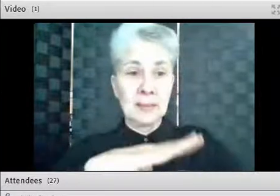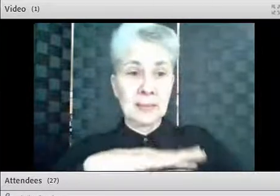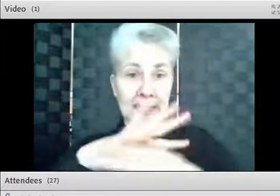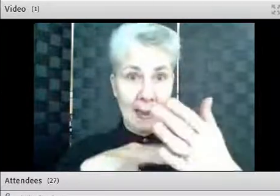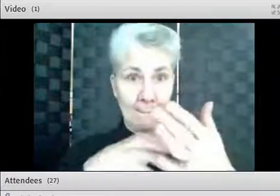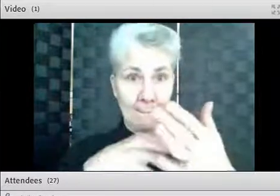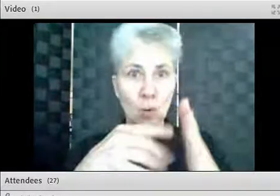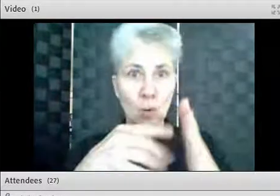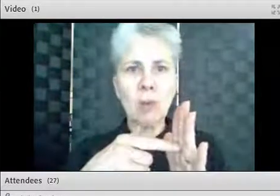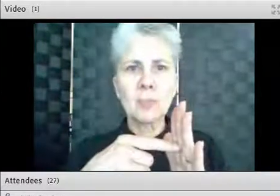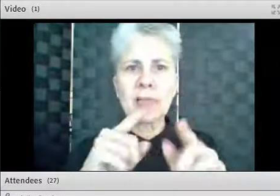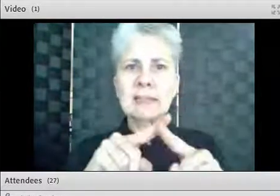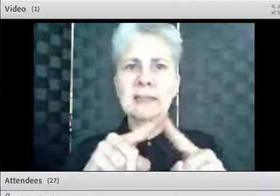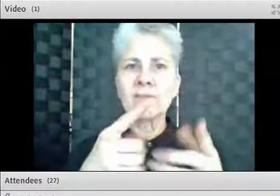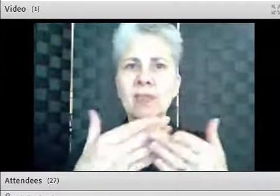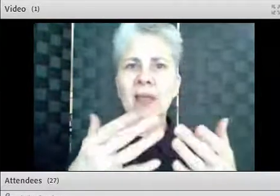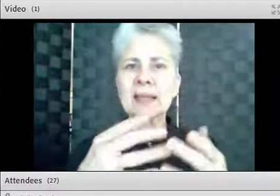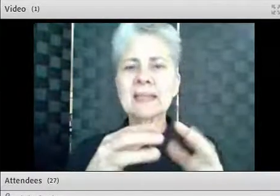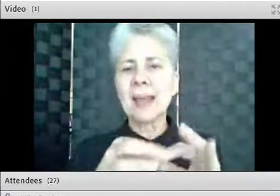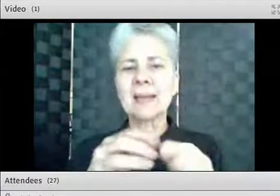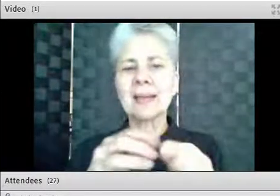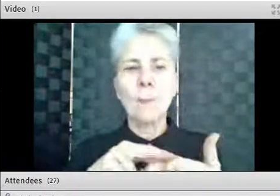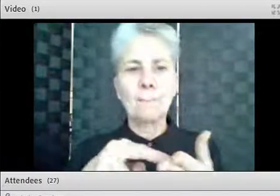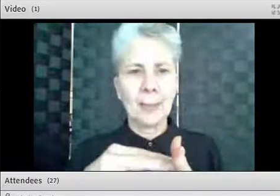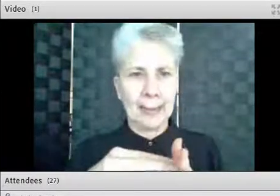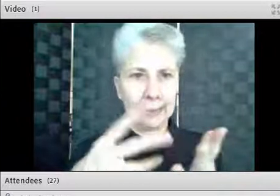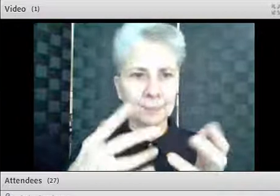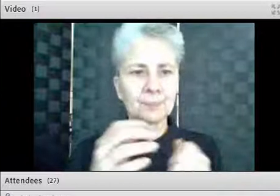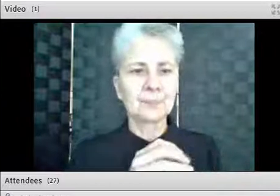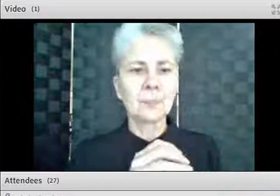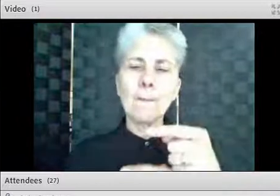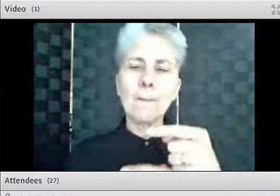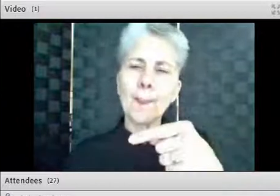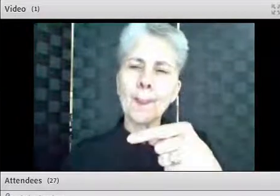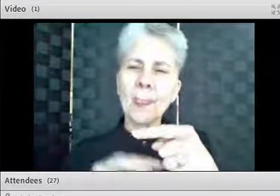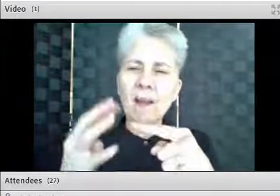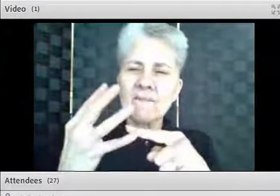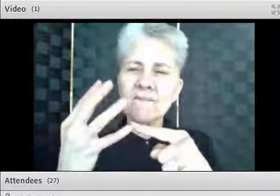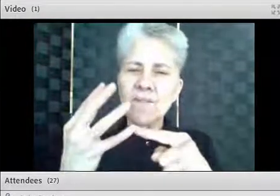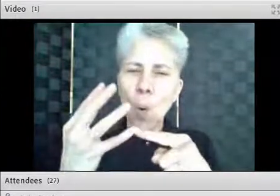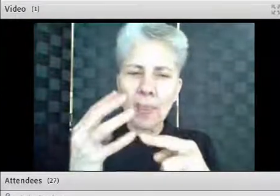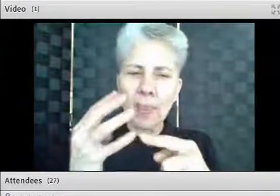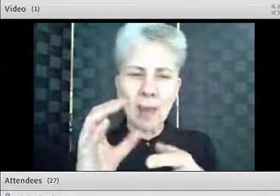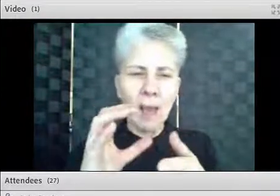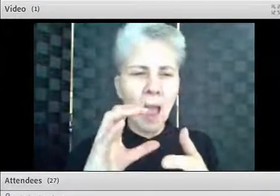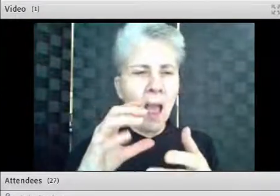depending on the context, and then finally another popular Cutter that you'll find are geographic Cutters.